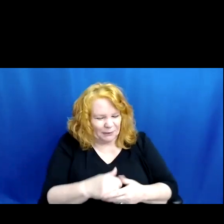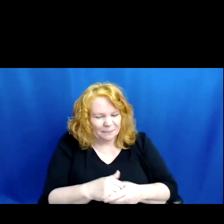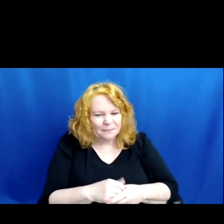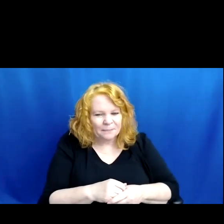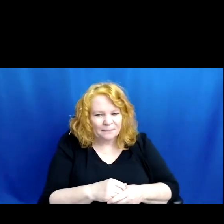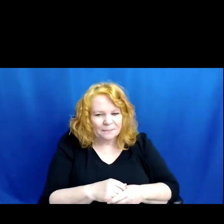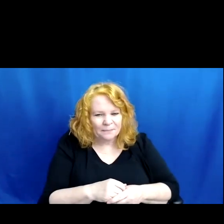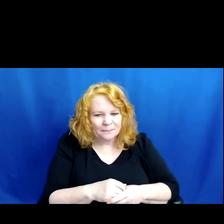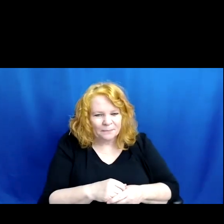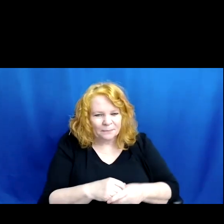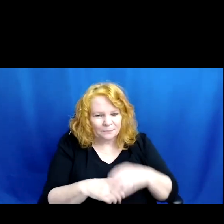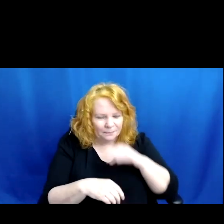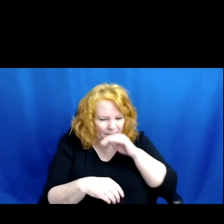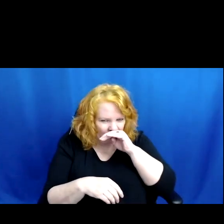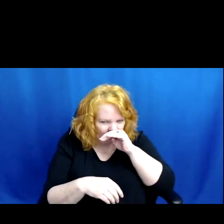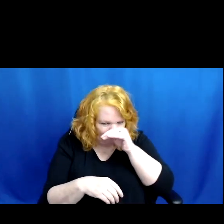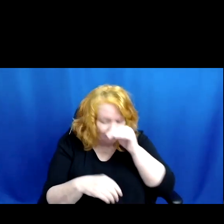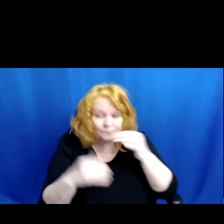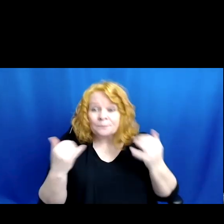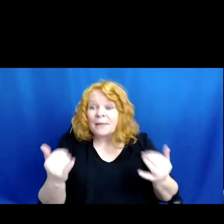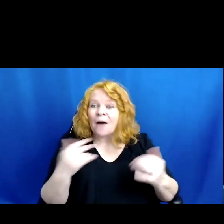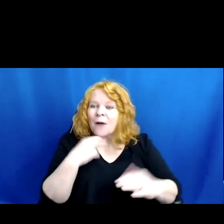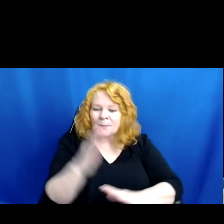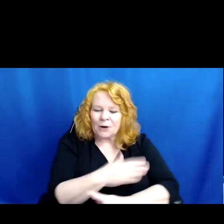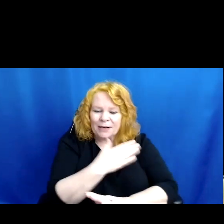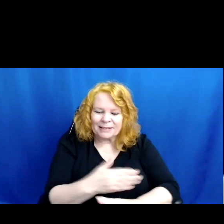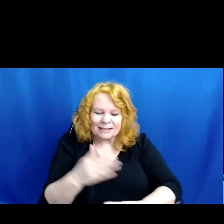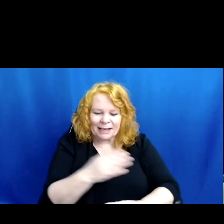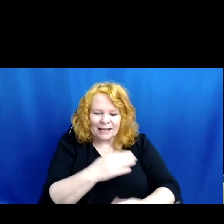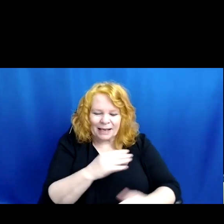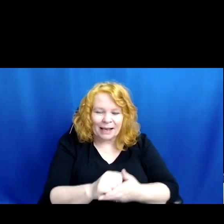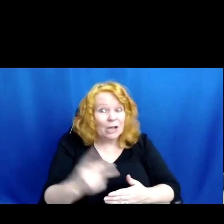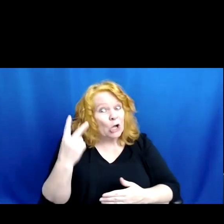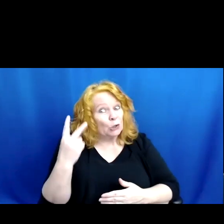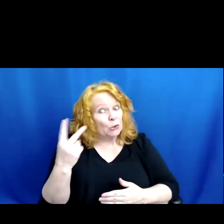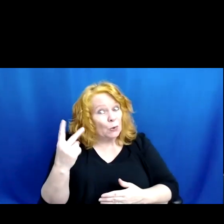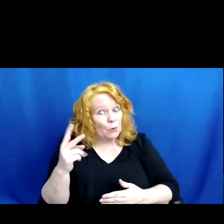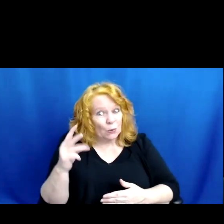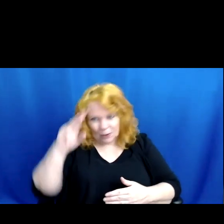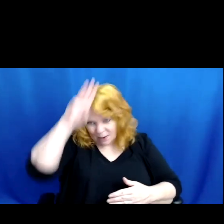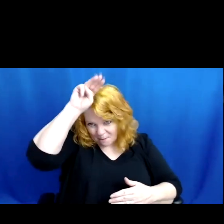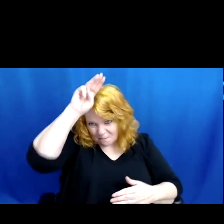So I am going to sing with Marvin, my two Marvins these days. Now I have got another little friend here.